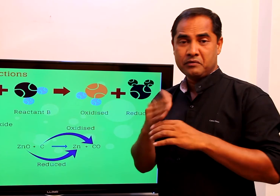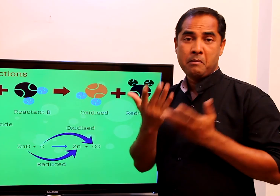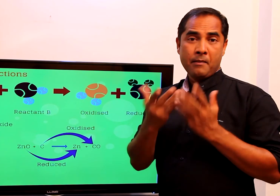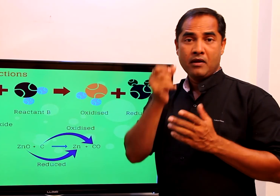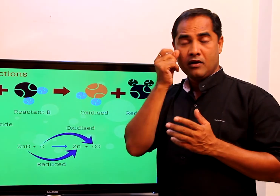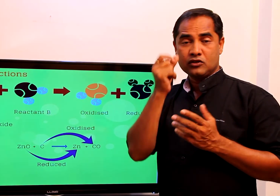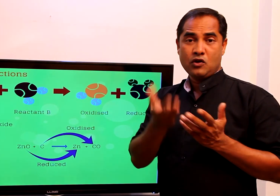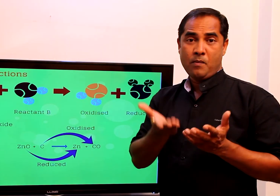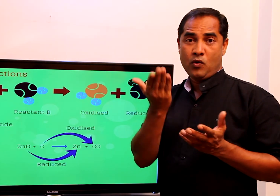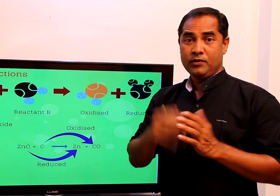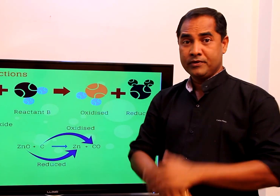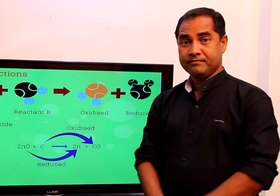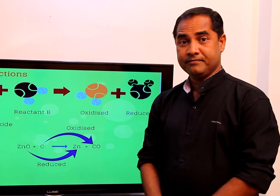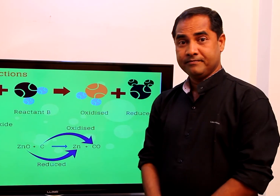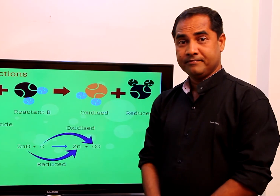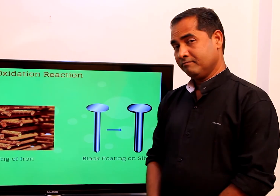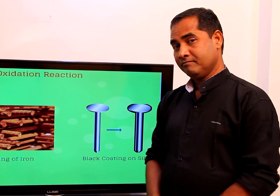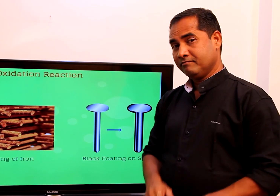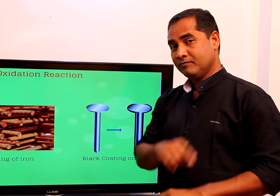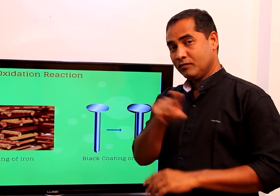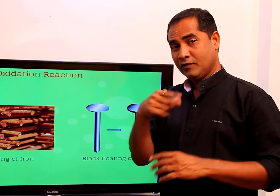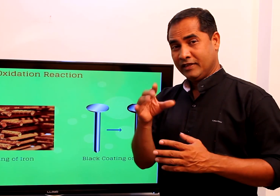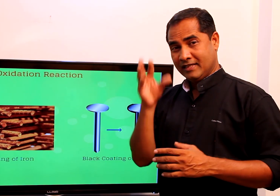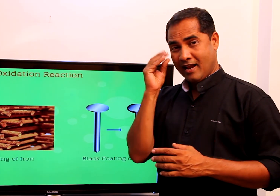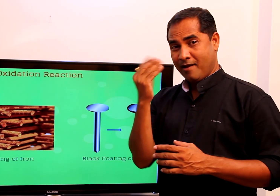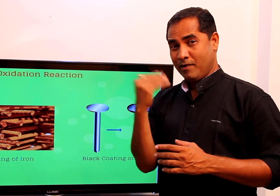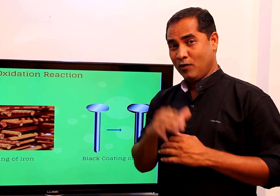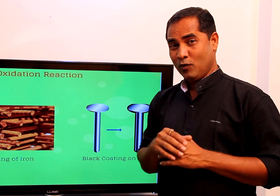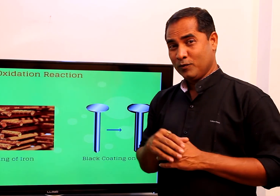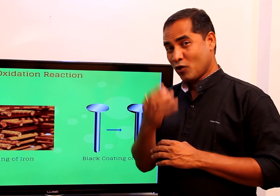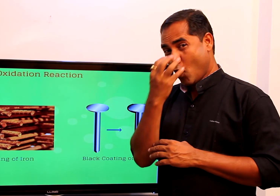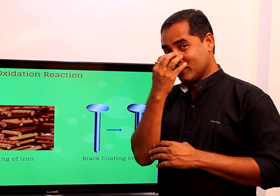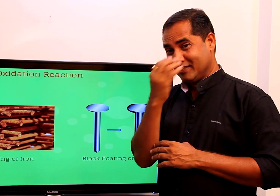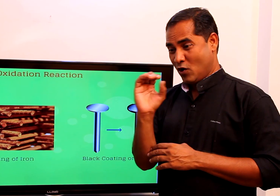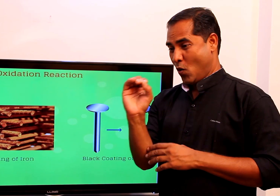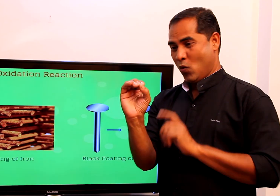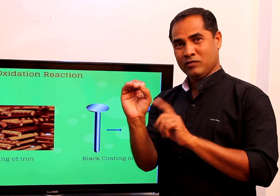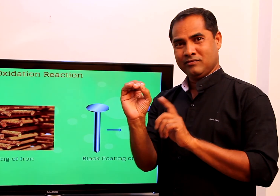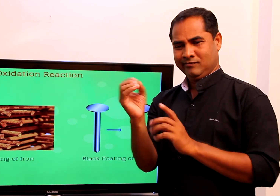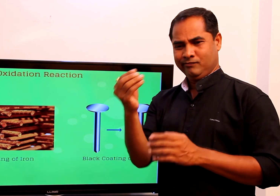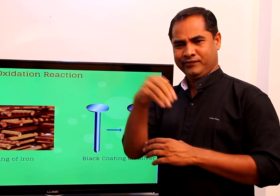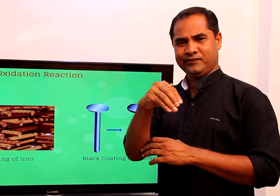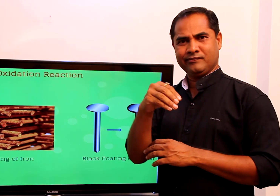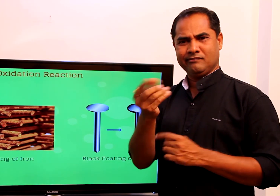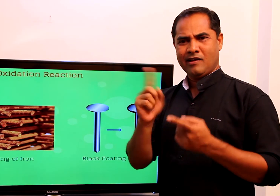experience and understand more about the topic. I have already explained about